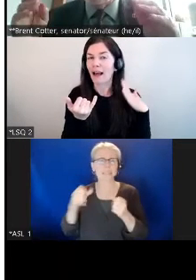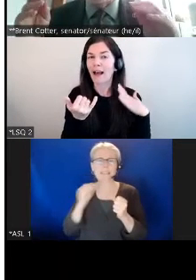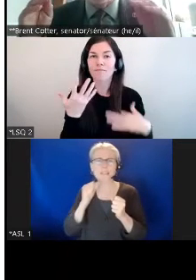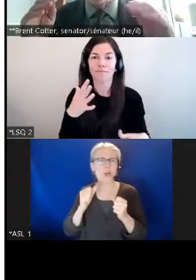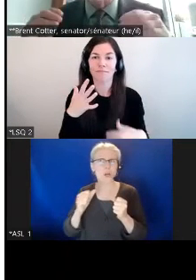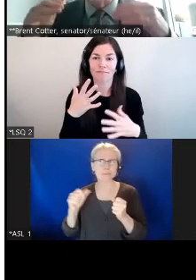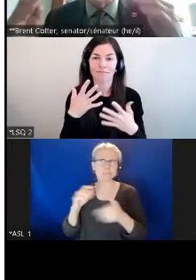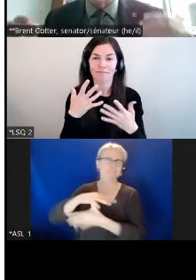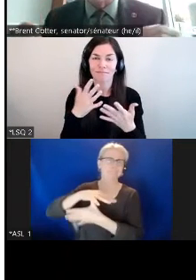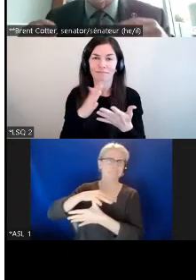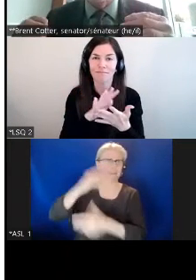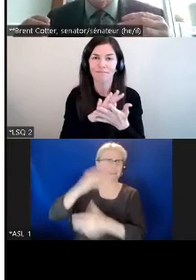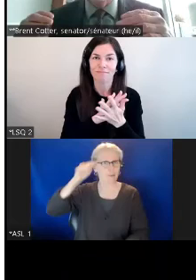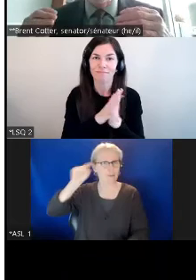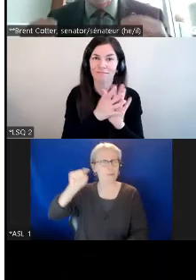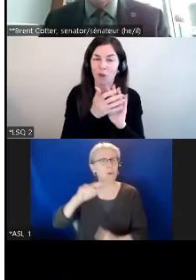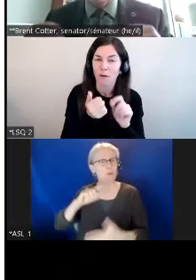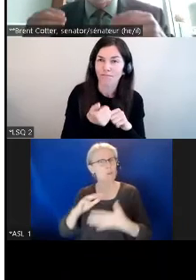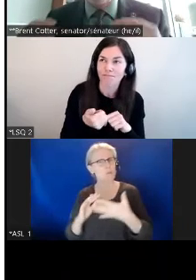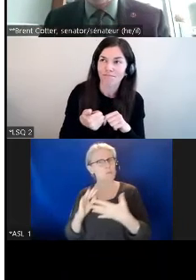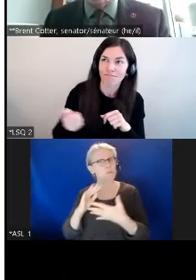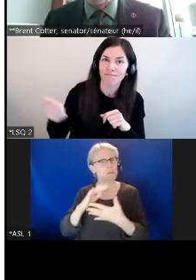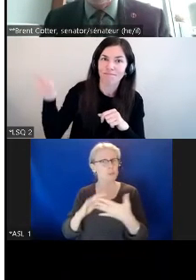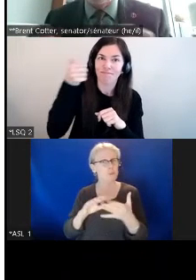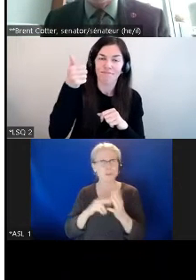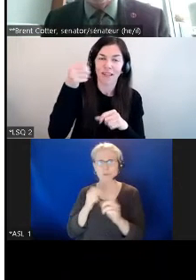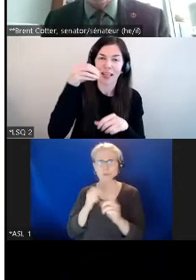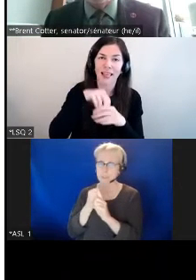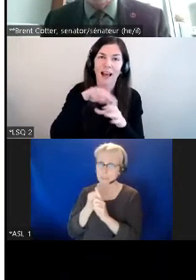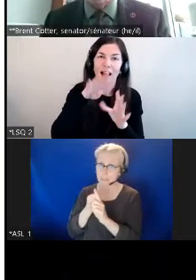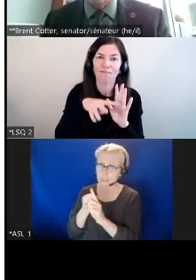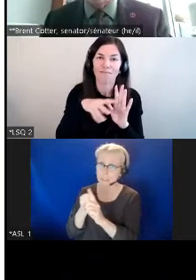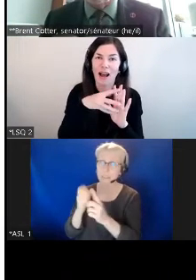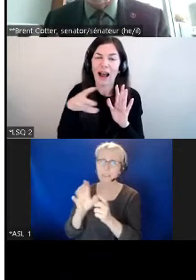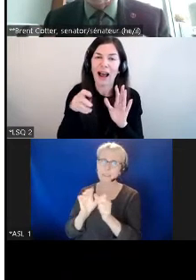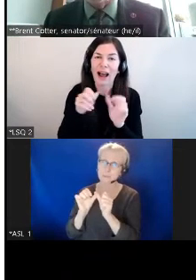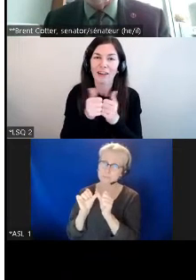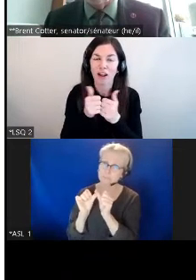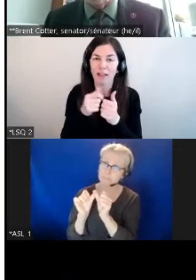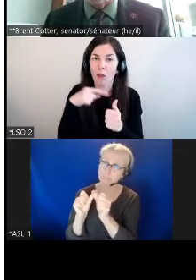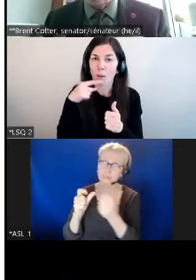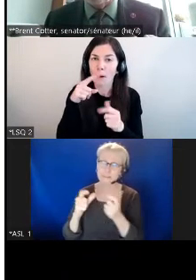I DON'T THINK. ONE NEEDS TO BE RELENTLESS IN ADVANCING THOSE - THE ARGUMENTS FOR WHY THIS